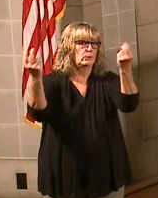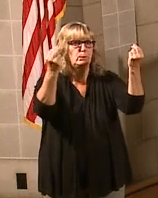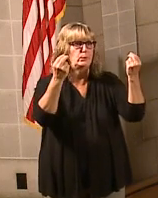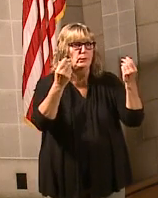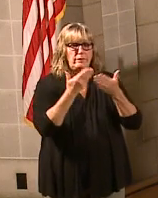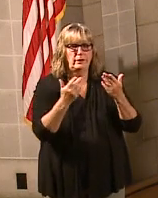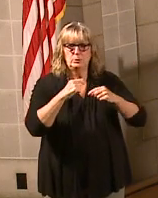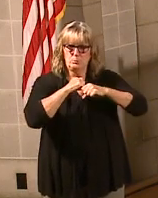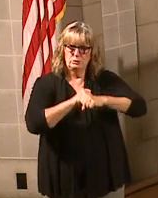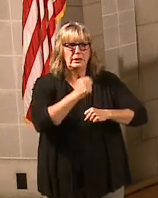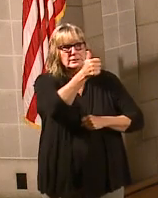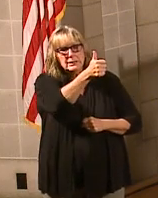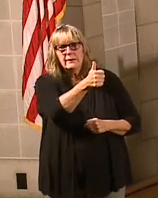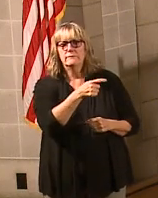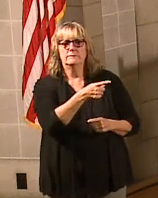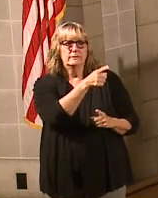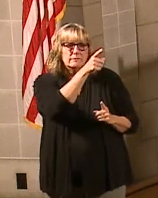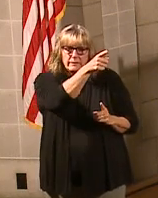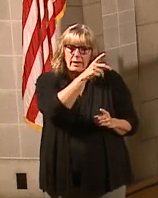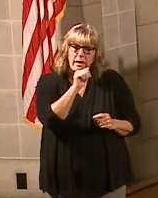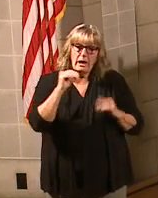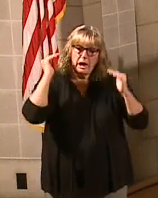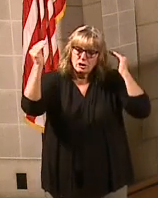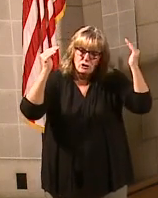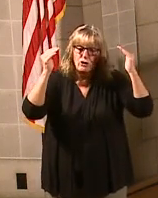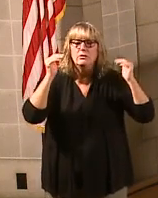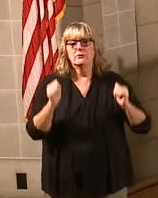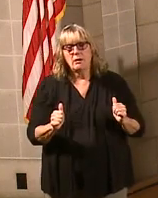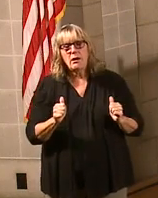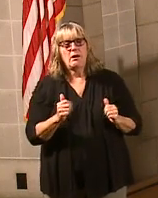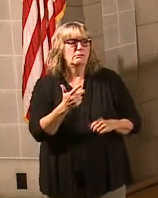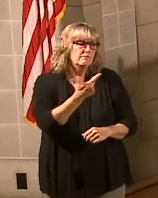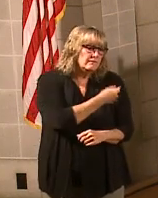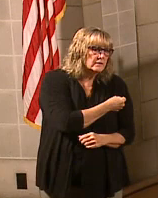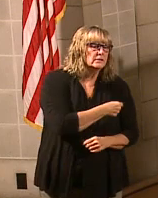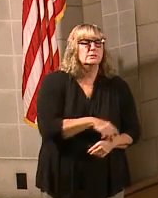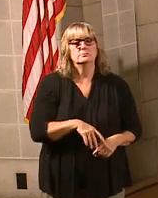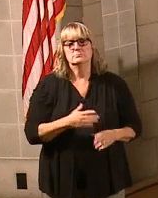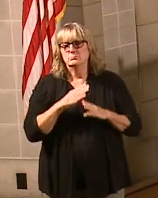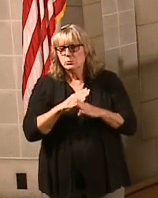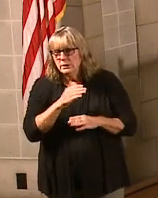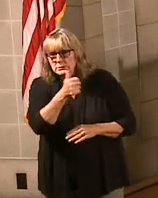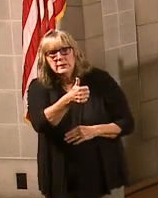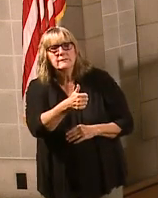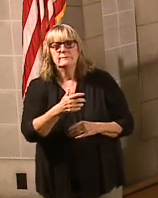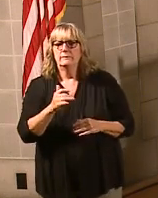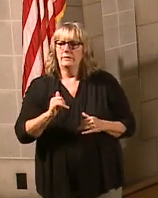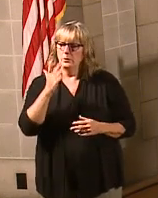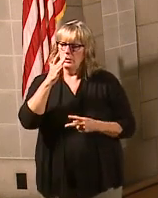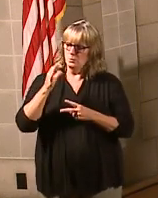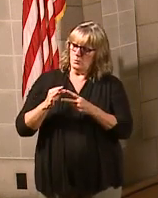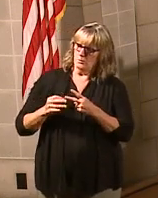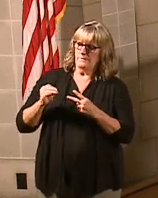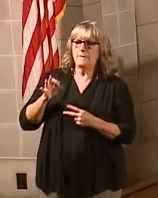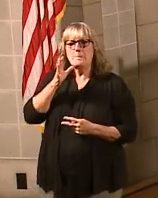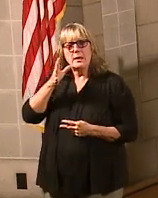SPREADING IT TO SOMEBODY ELSE BUT THOSE OTHER PEOPLE CAN GO OUT AND TAKE OTHER STEPS TO PROTECT THEMSELVES. THEY'RE ADULTS SO THEY CAN GO